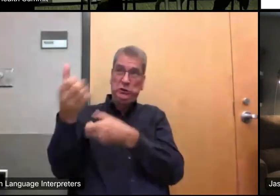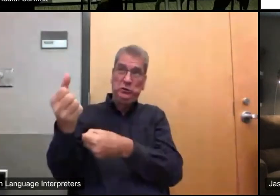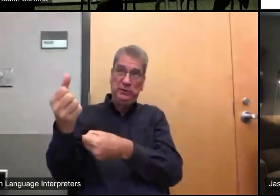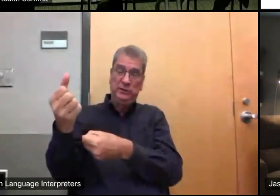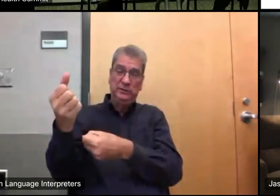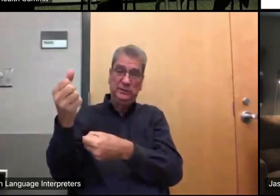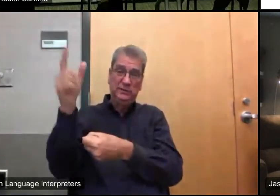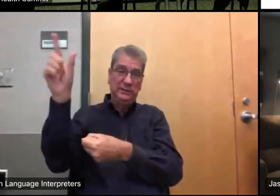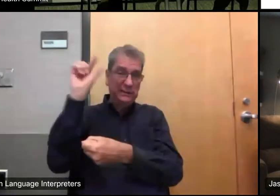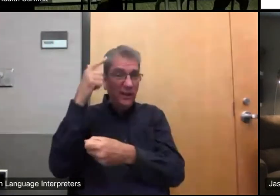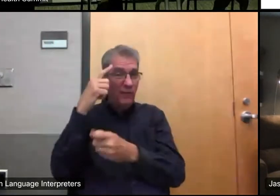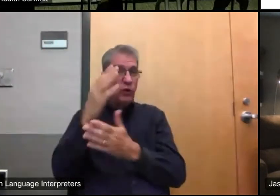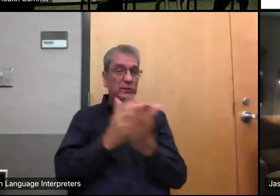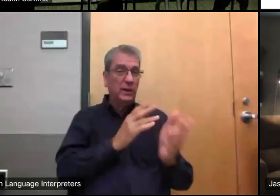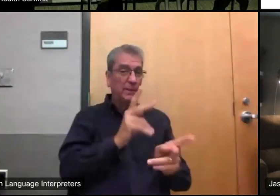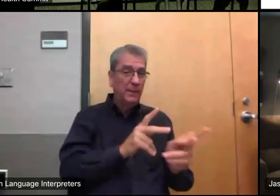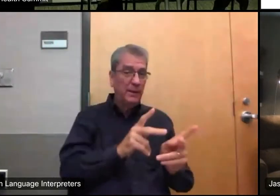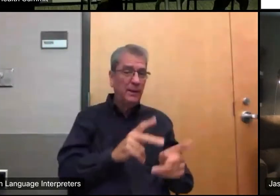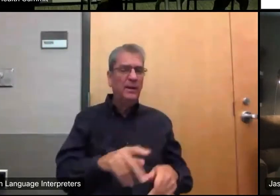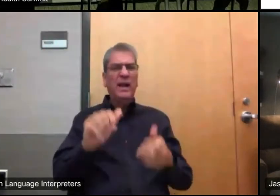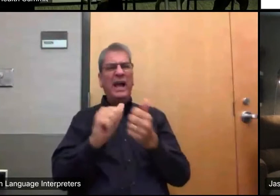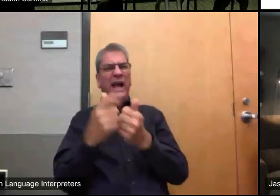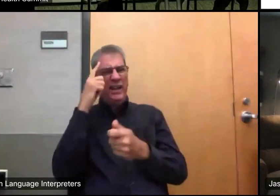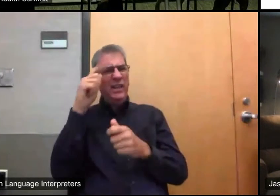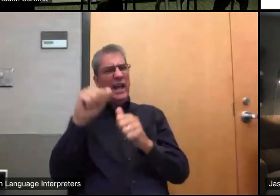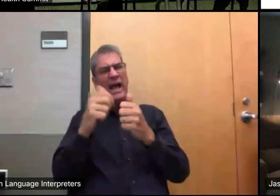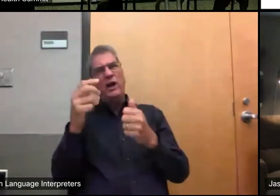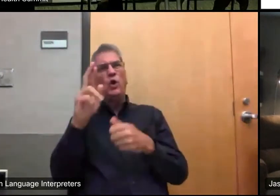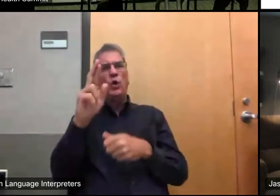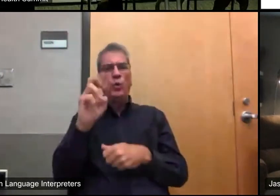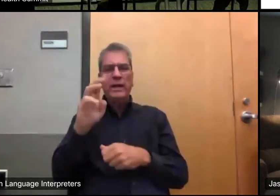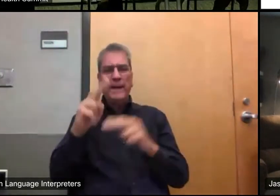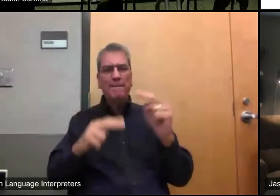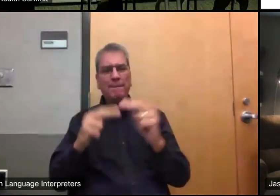Um, how do we think about maybe both rebuilding that trust and also, like, taking advantage,